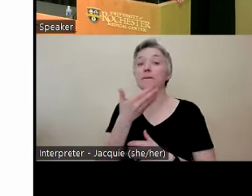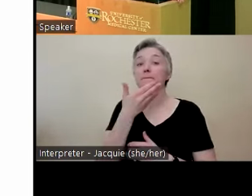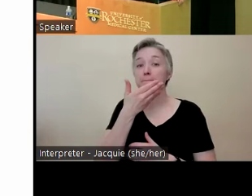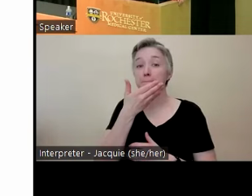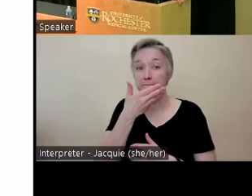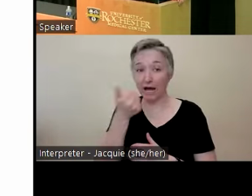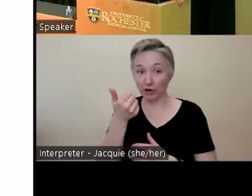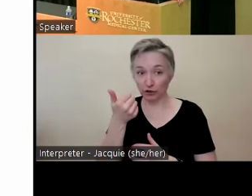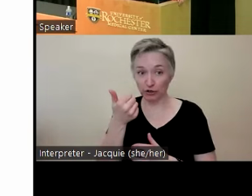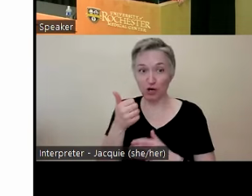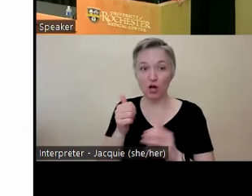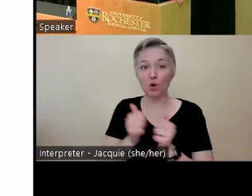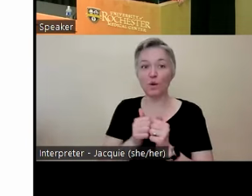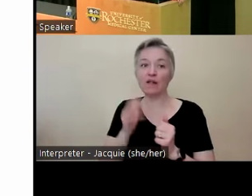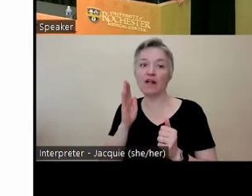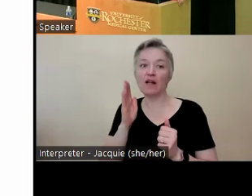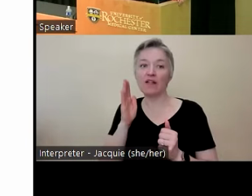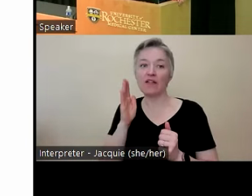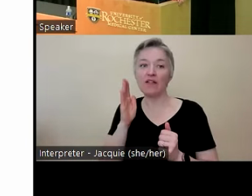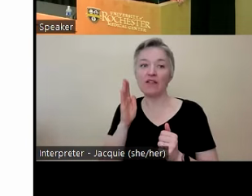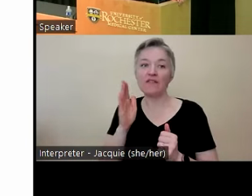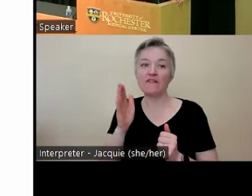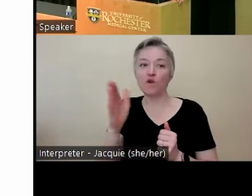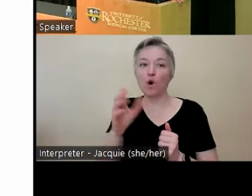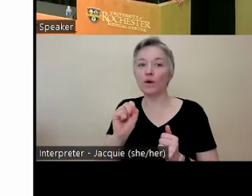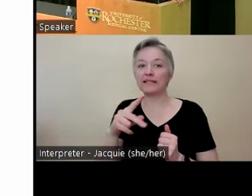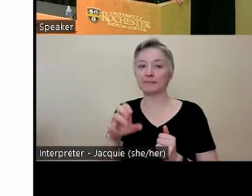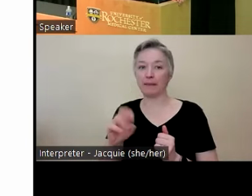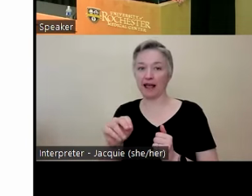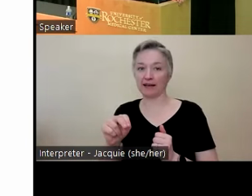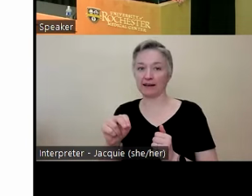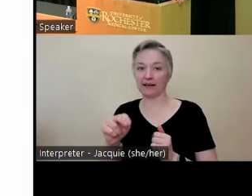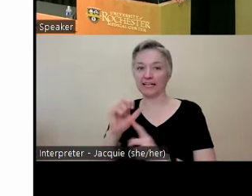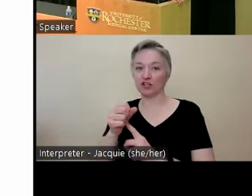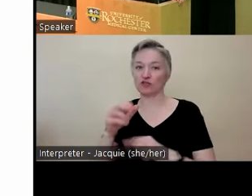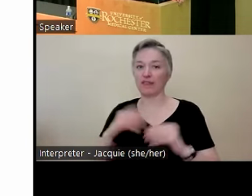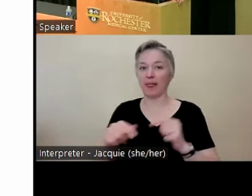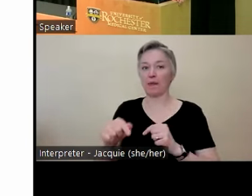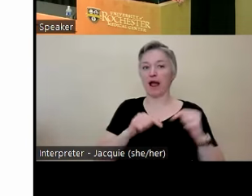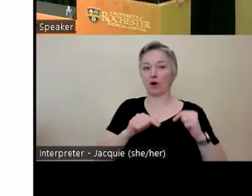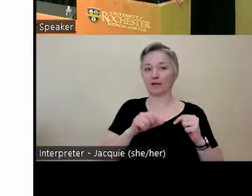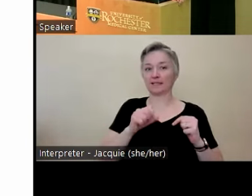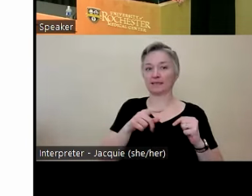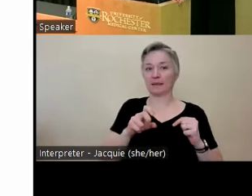condition than they did in the backward span conditions there's not a main effect of noise